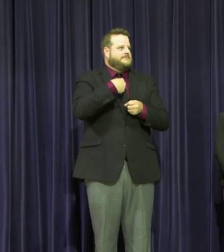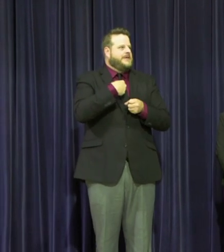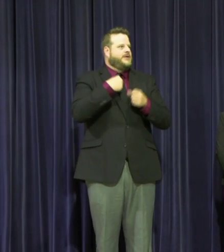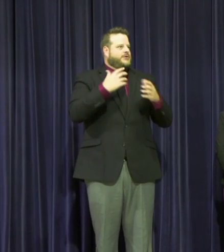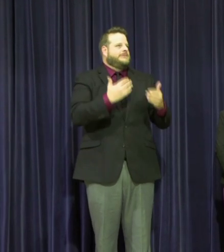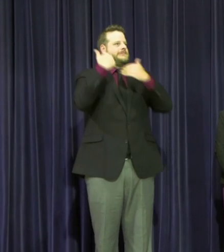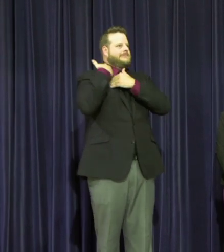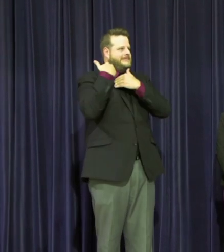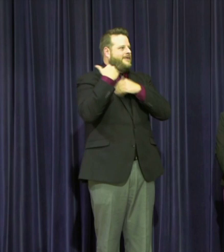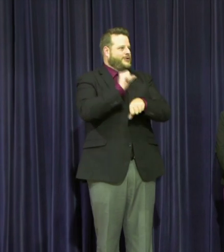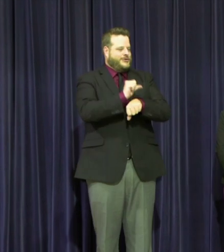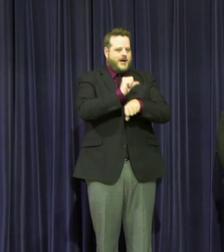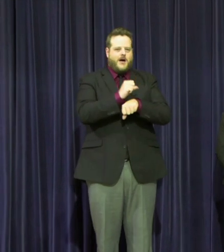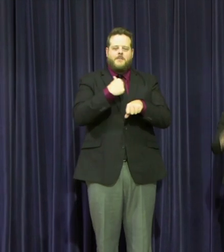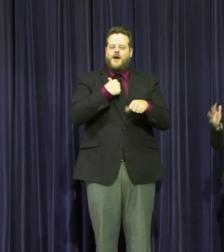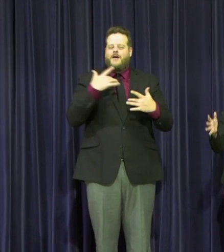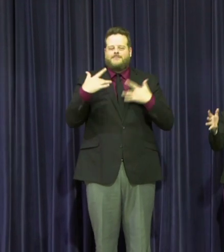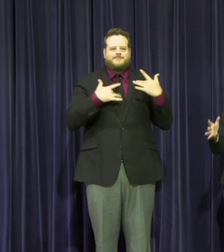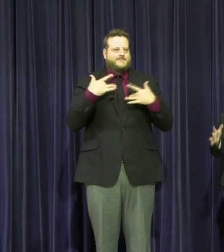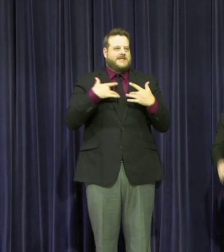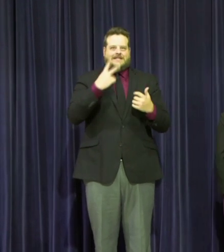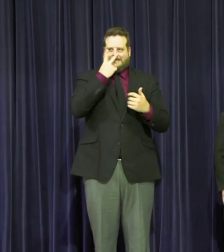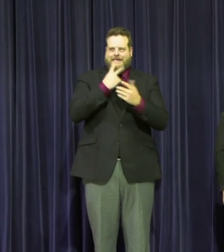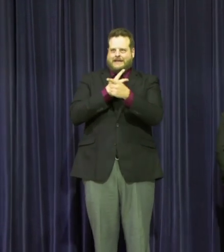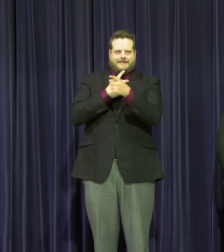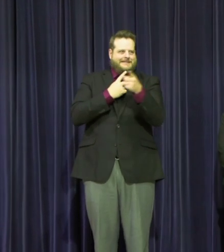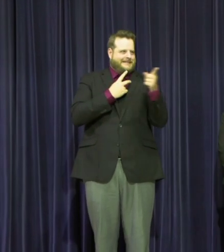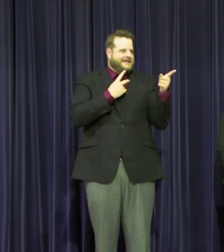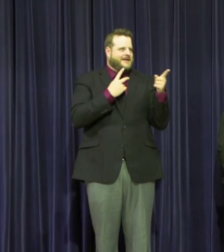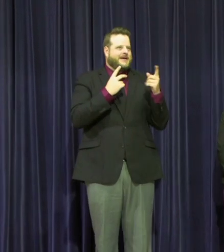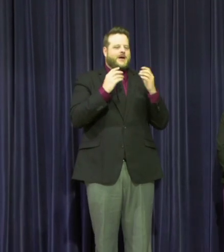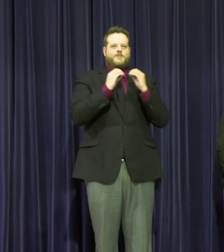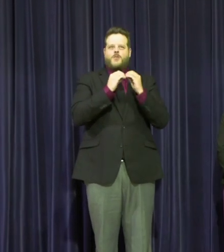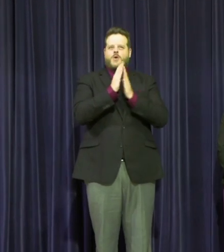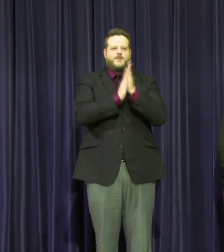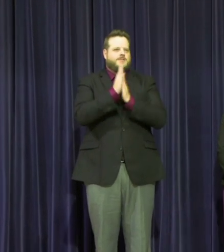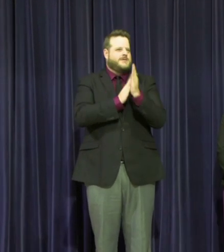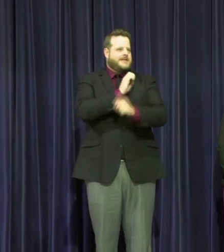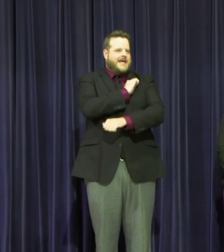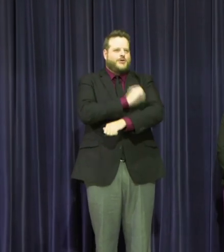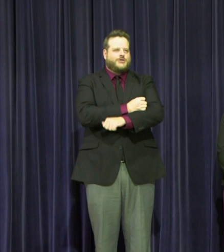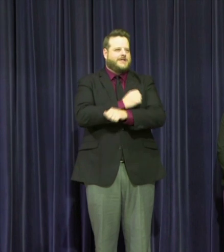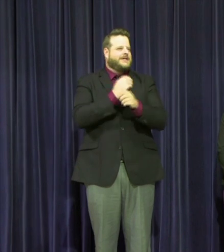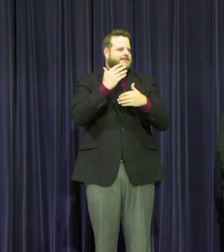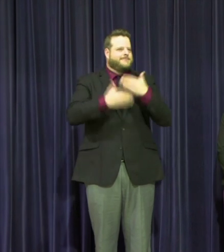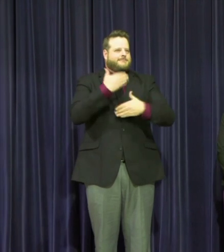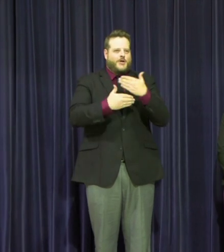I couldn't be more excited. Seeing all of your faces out there, makes me more energized to really roll up my sleeves